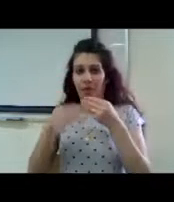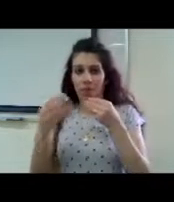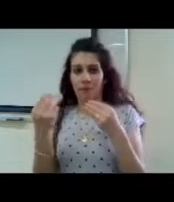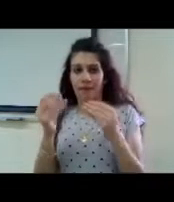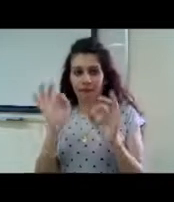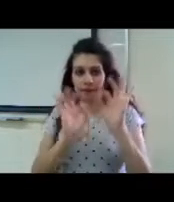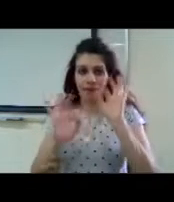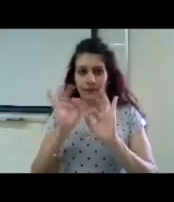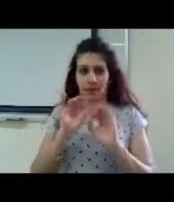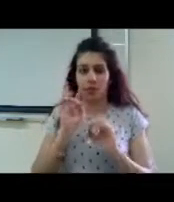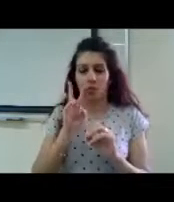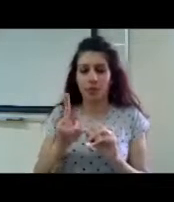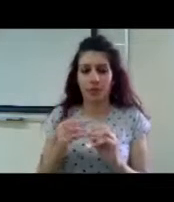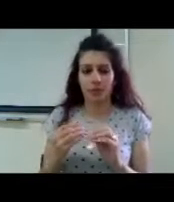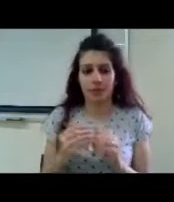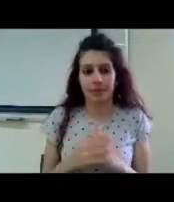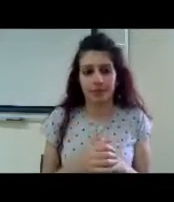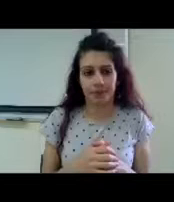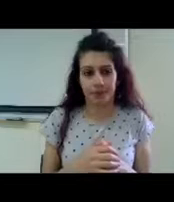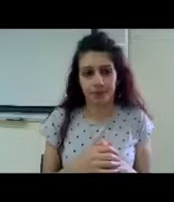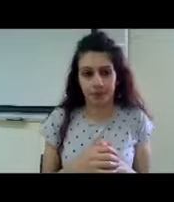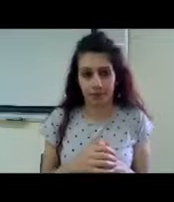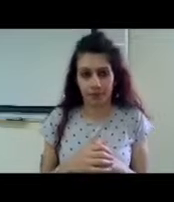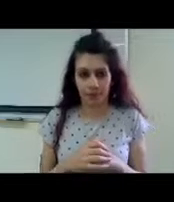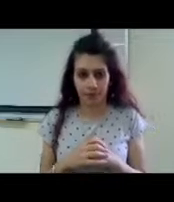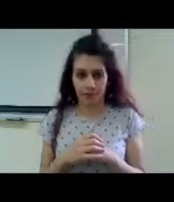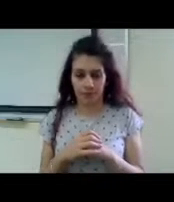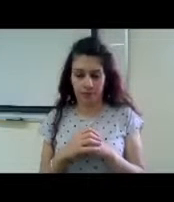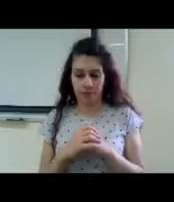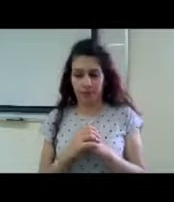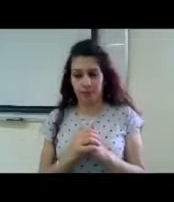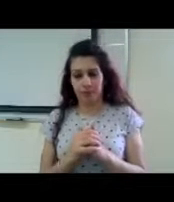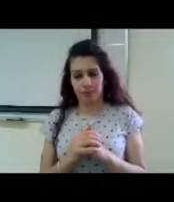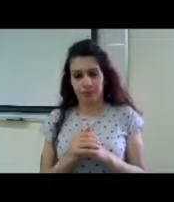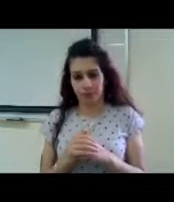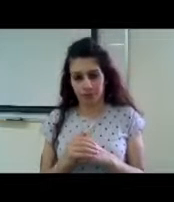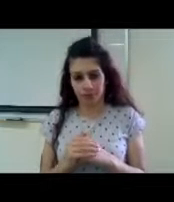yes yeah great hi everyone I hope that everyone is doing well during these